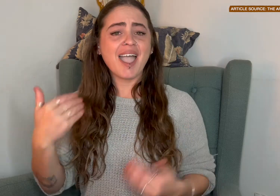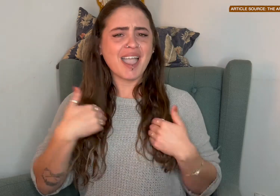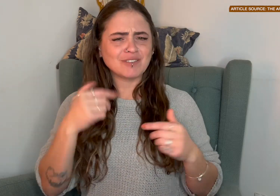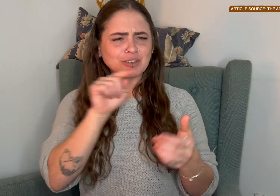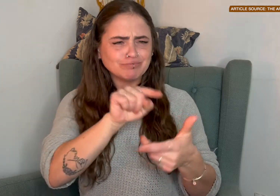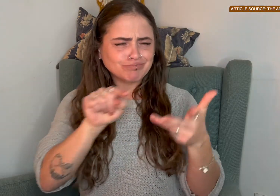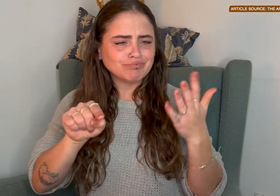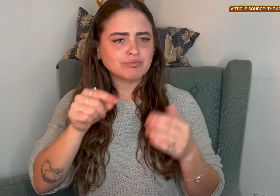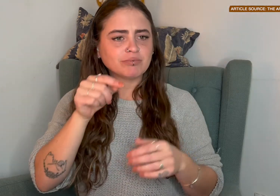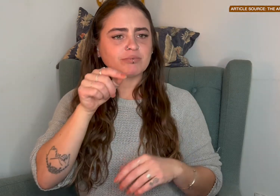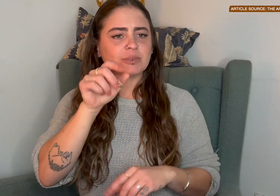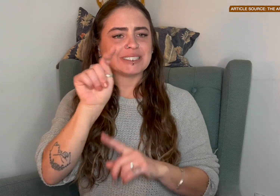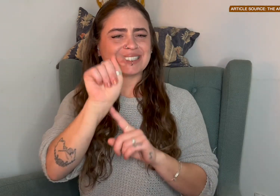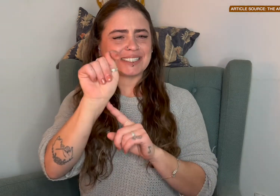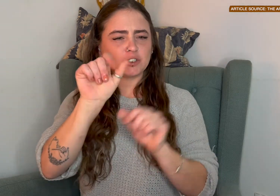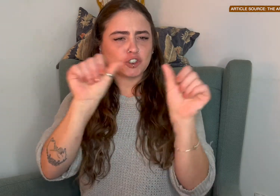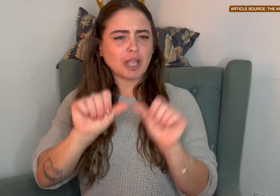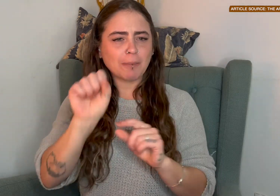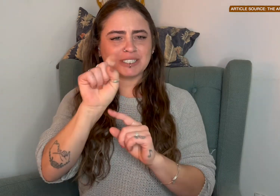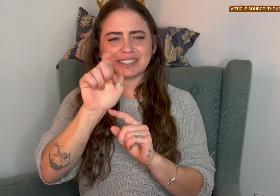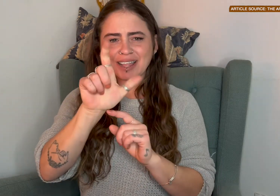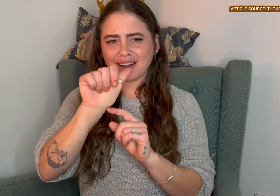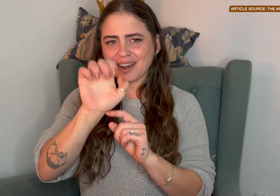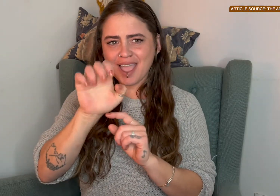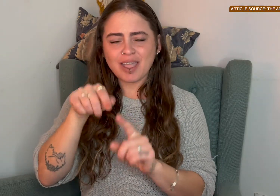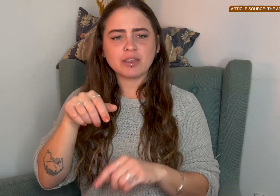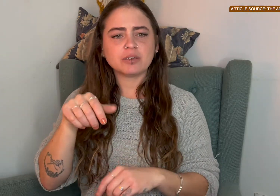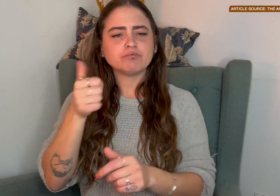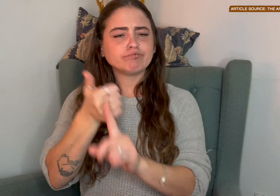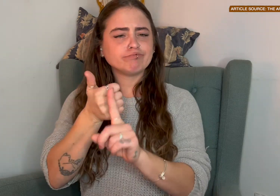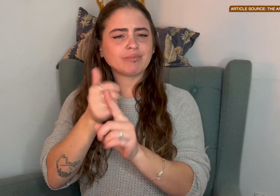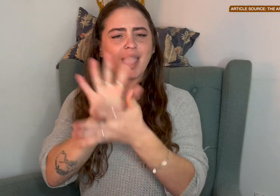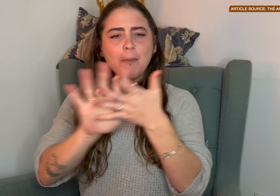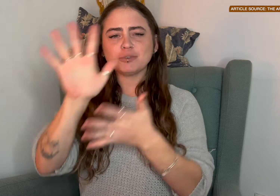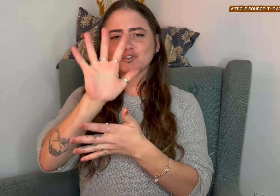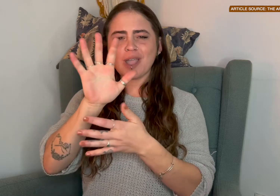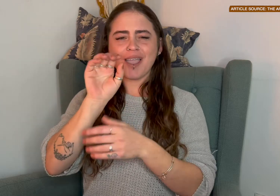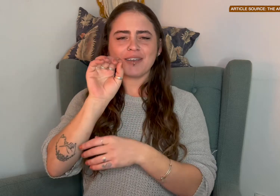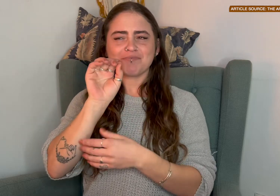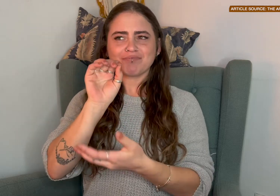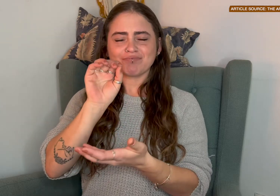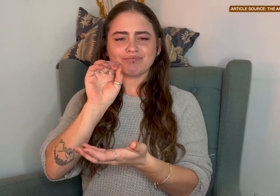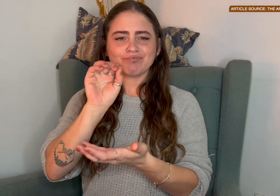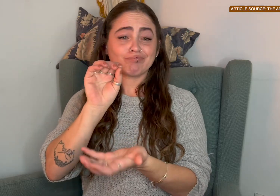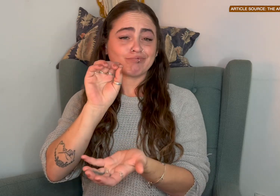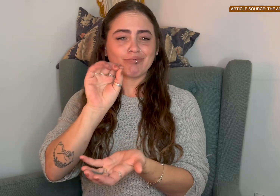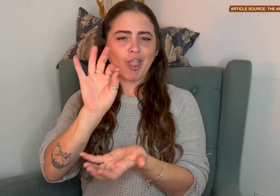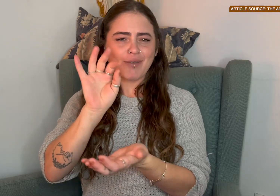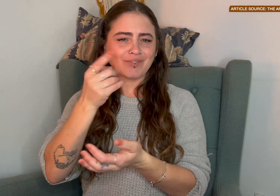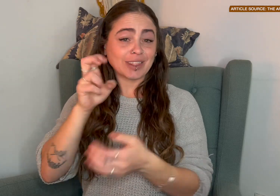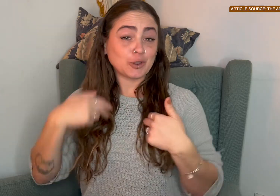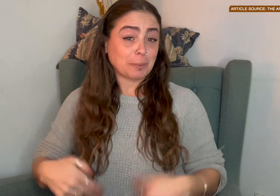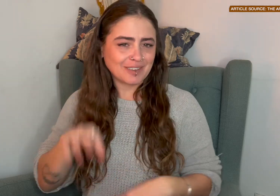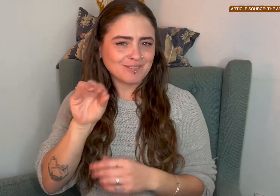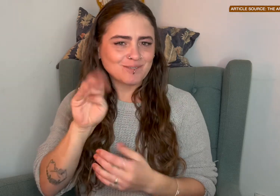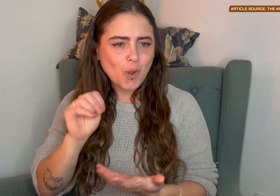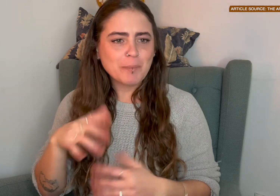Scores of T-shaped stelae—an abstract rendering of the human form—